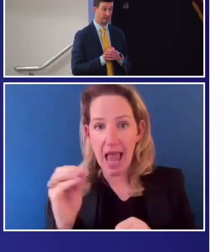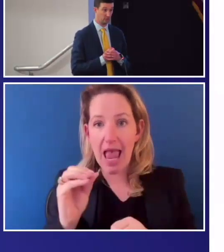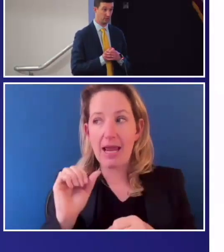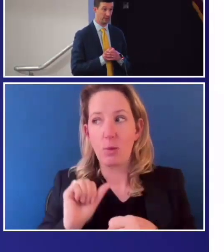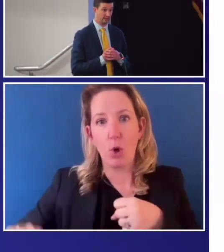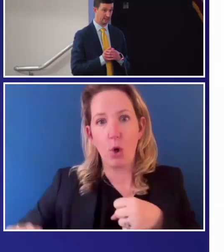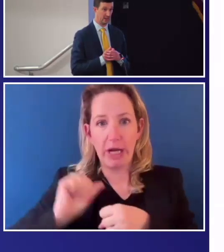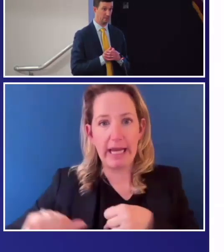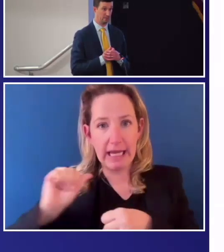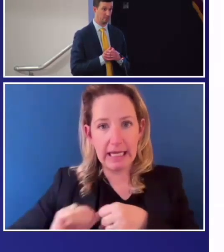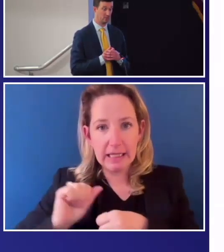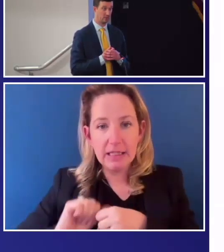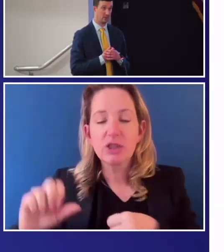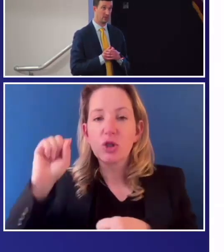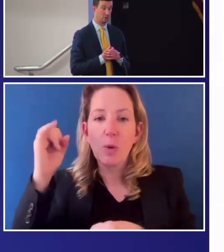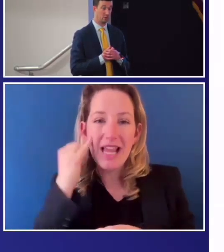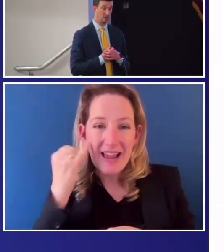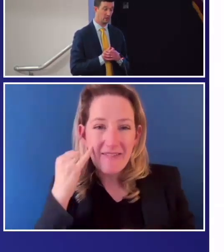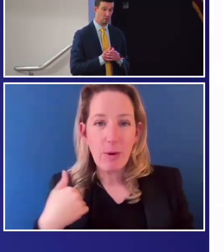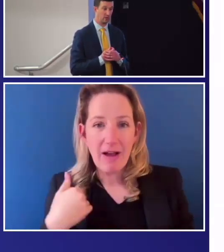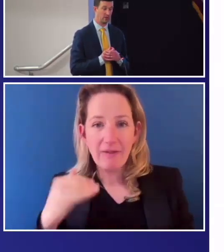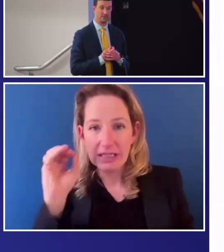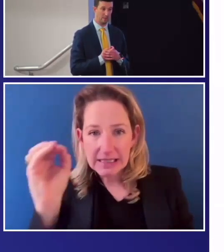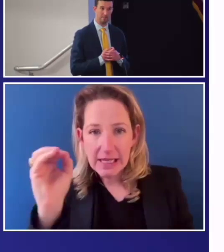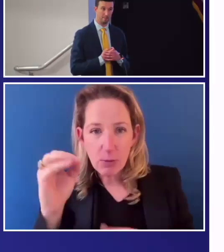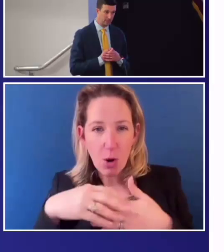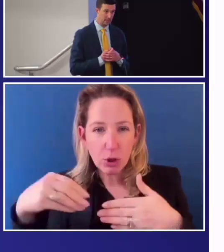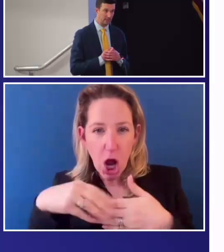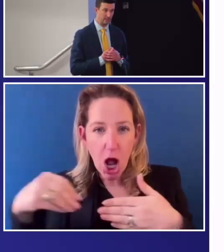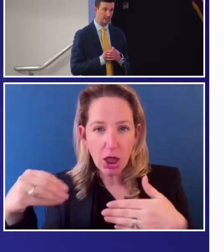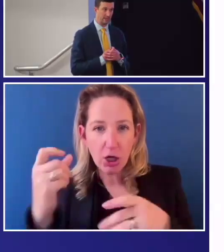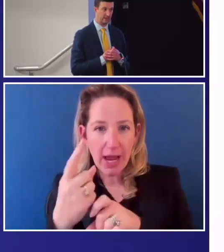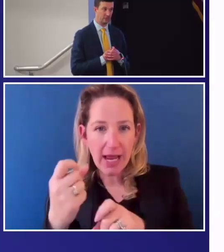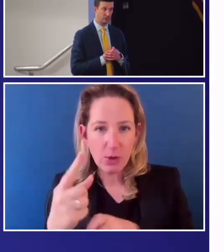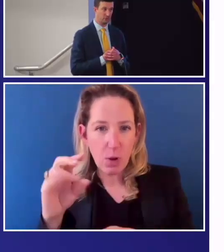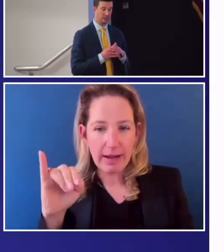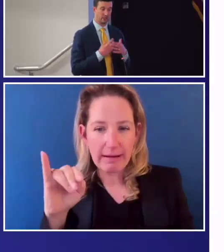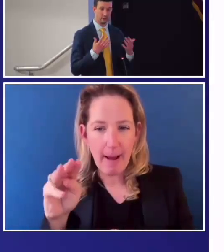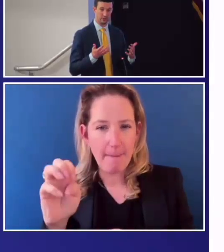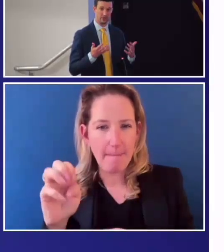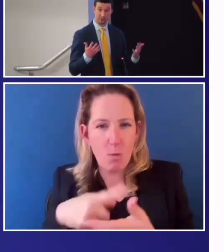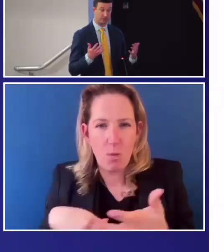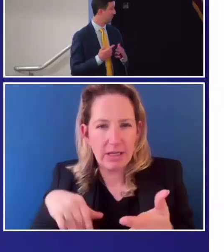annual income, what does that mean? And should you be included in the earnings